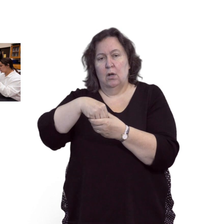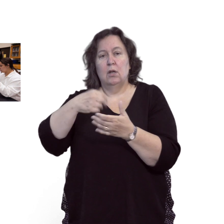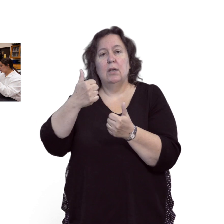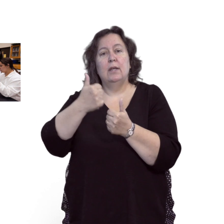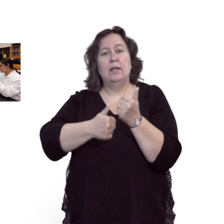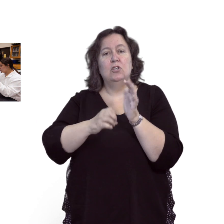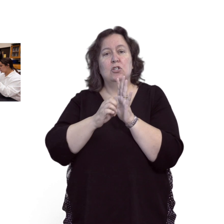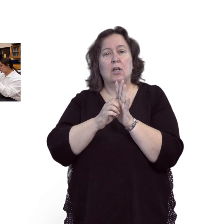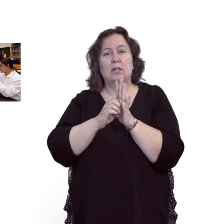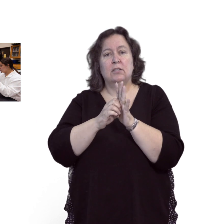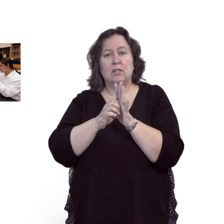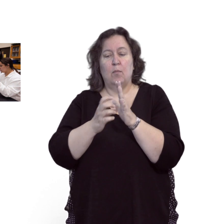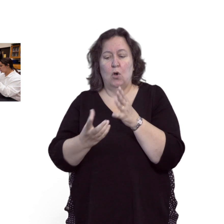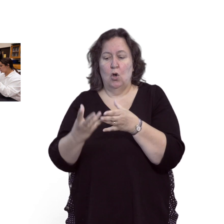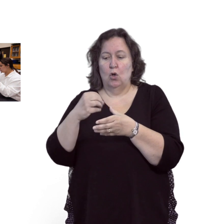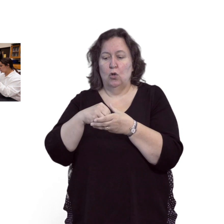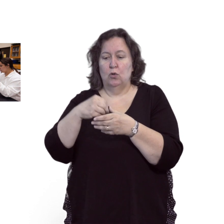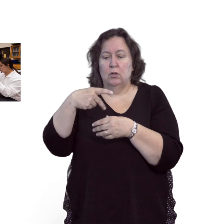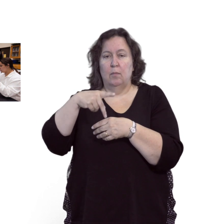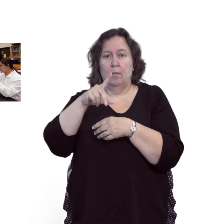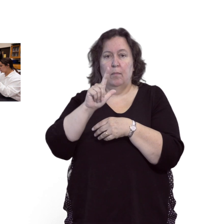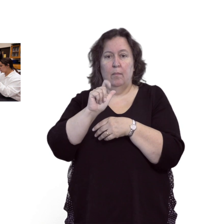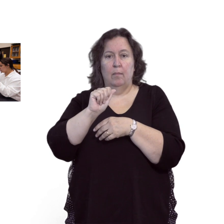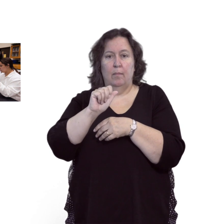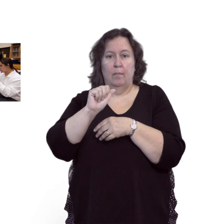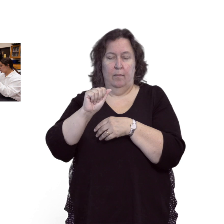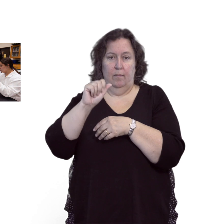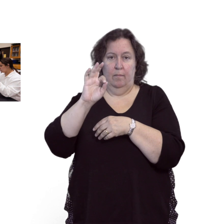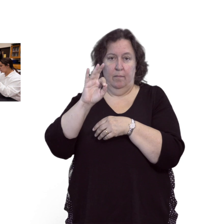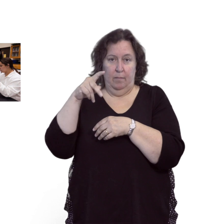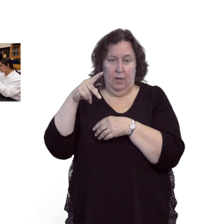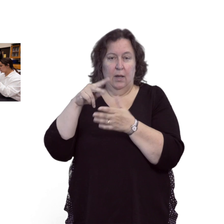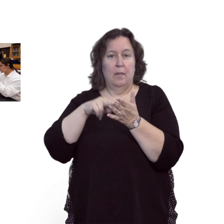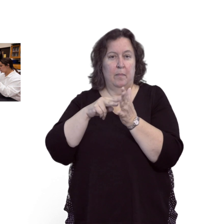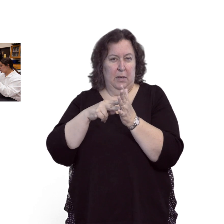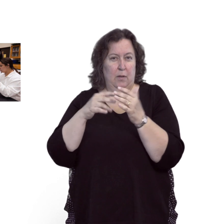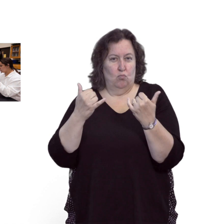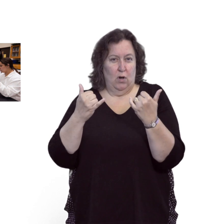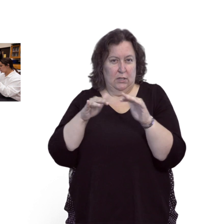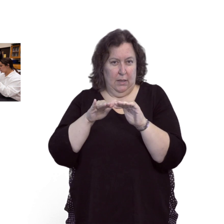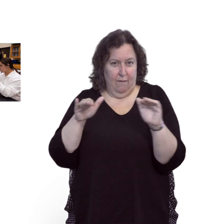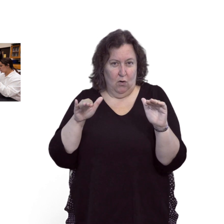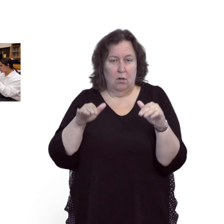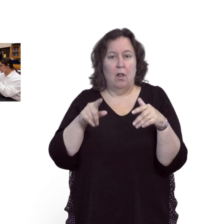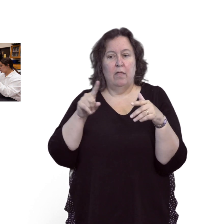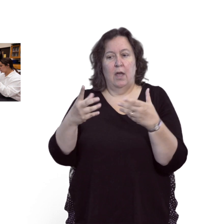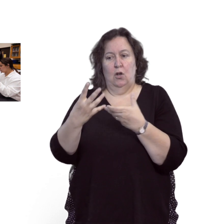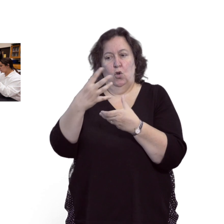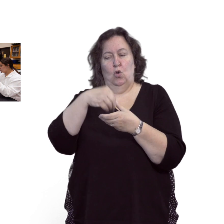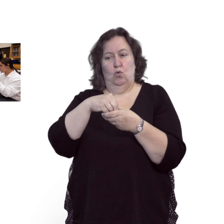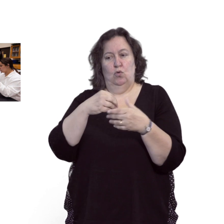which is a present level, that provides important information that should be included in every deaf